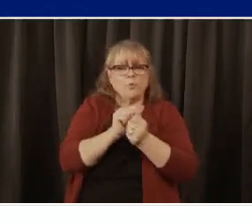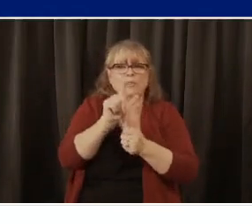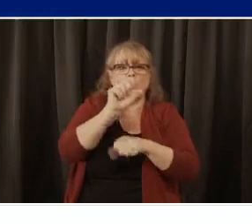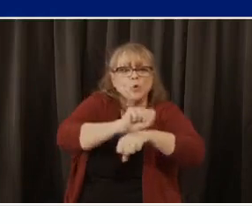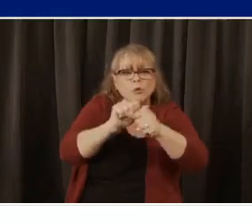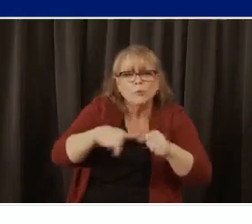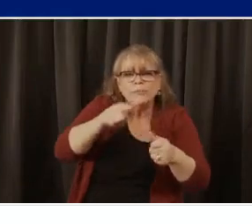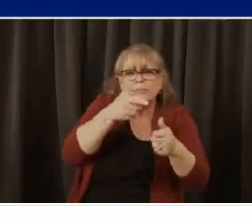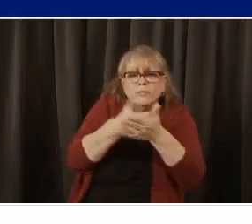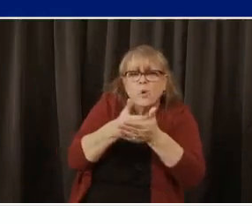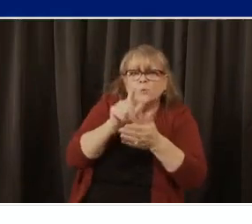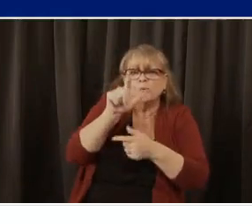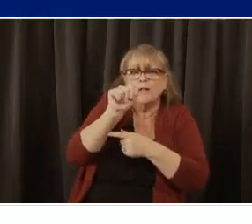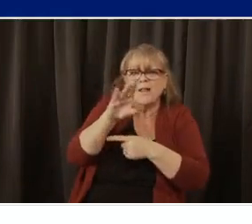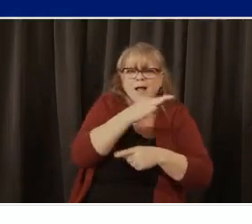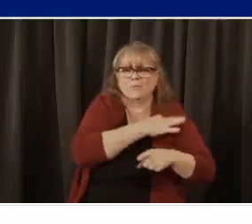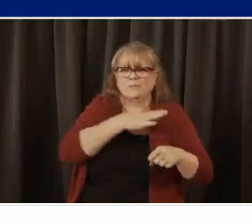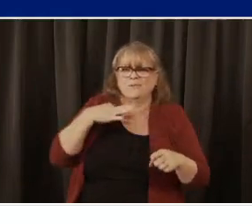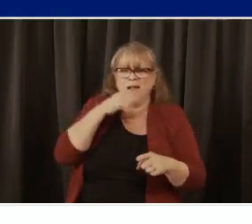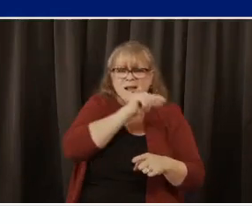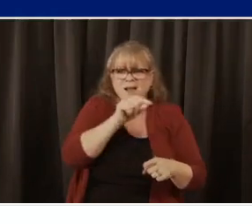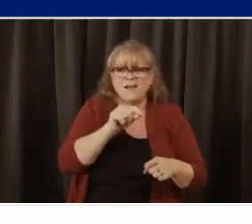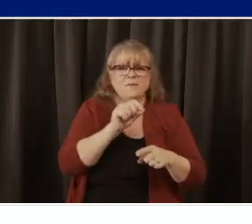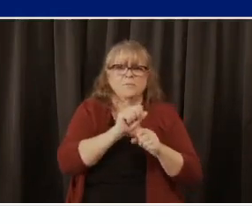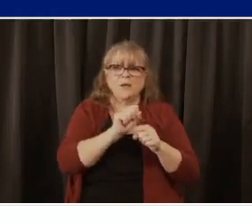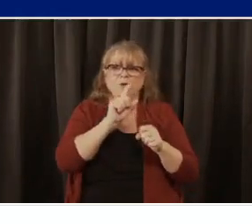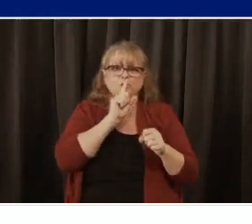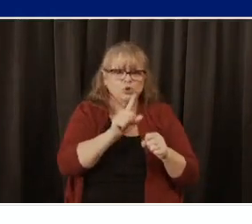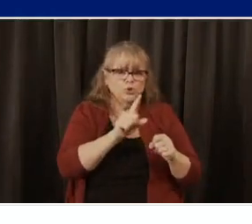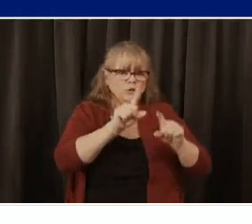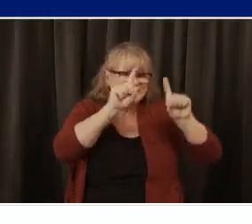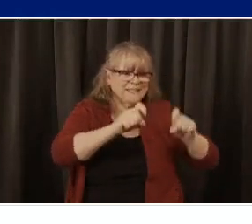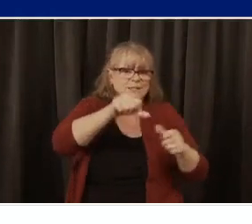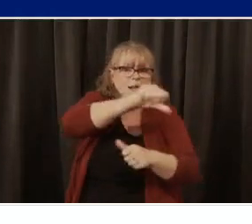standards to make sure that all of the tools that we were using in response to this pandemic